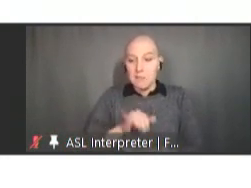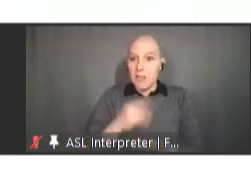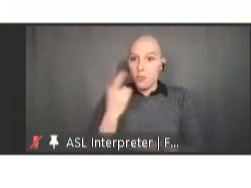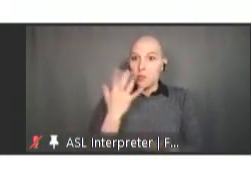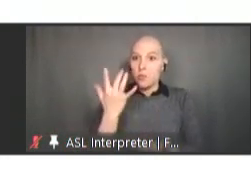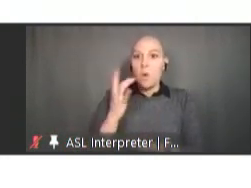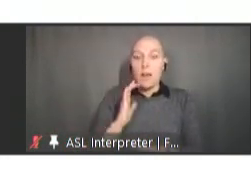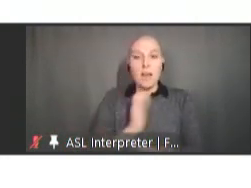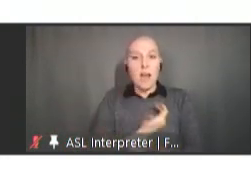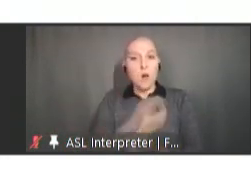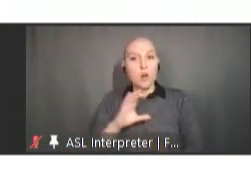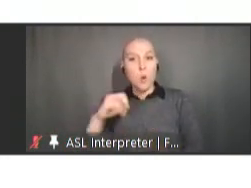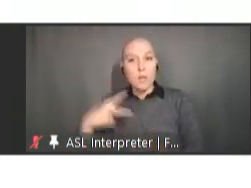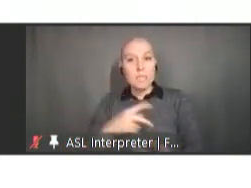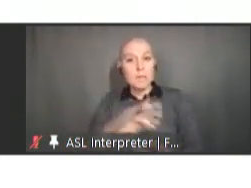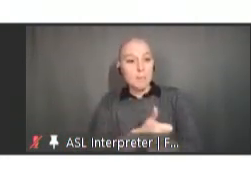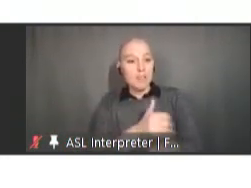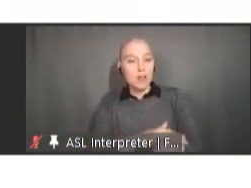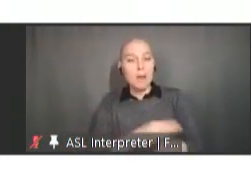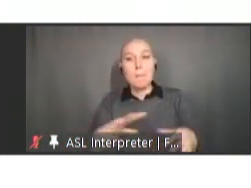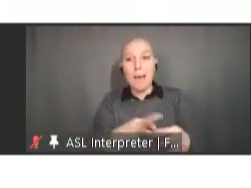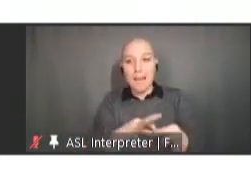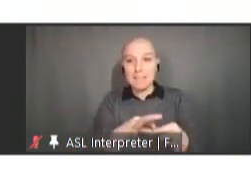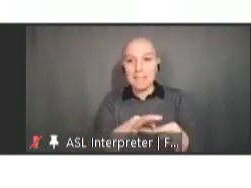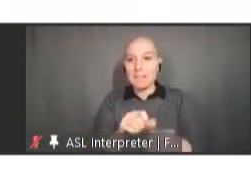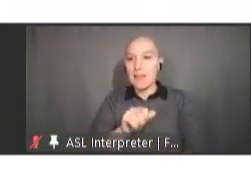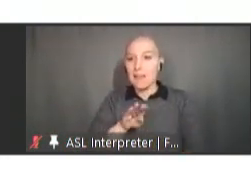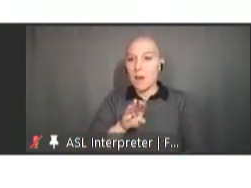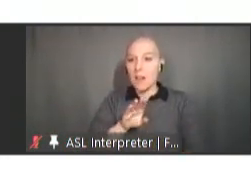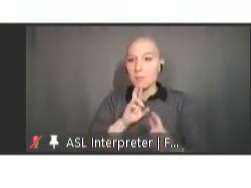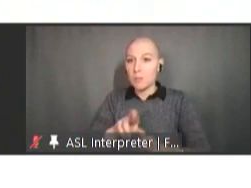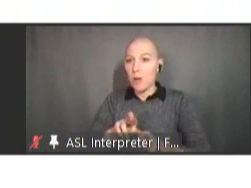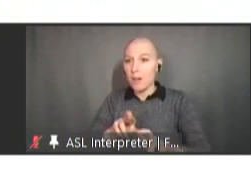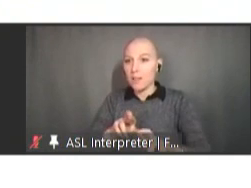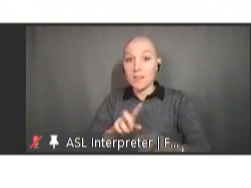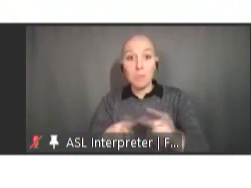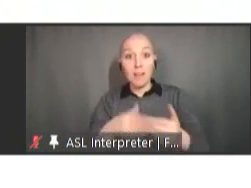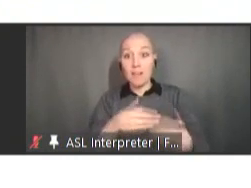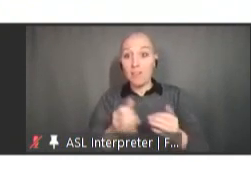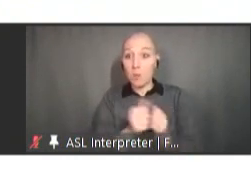binding antibody responses. But even then, right, there are so many things that go into the falling